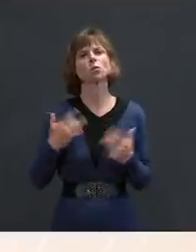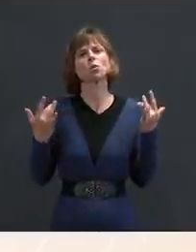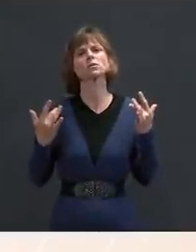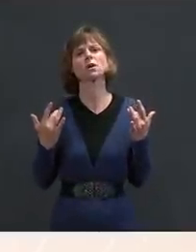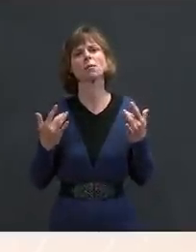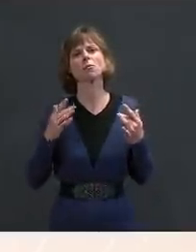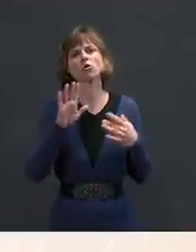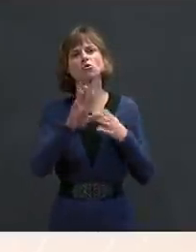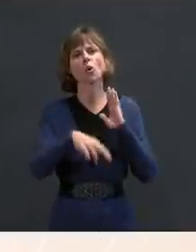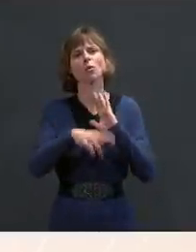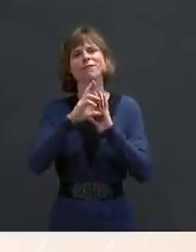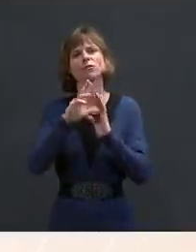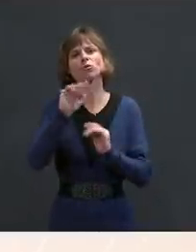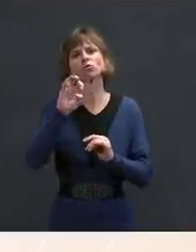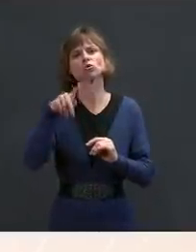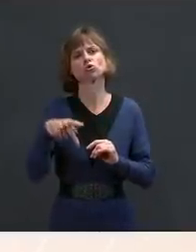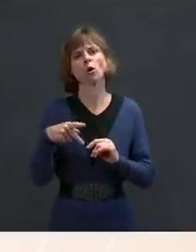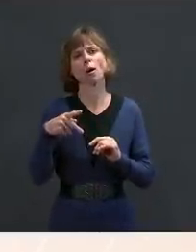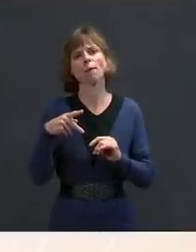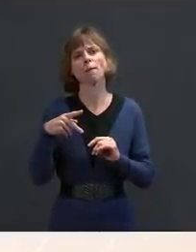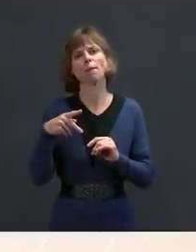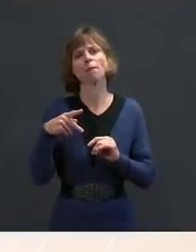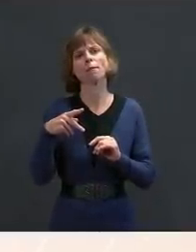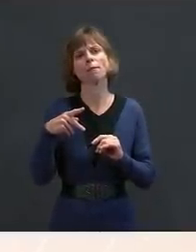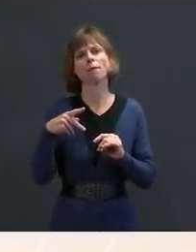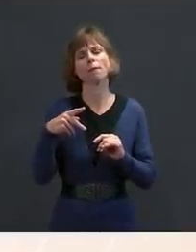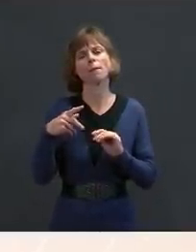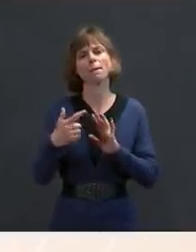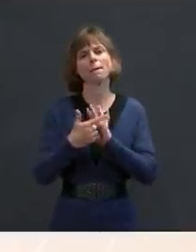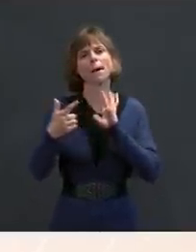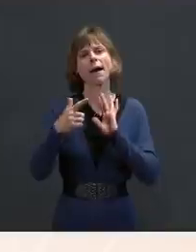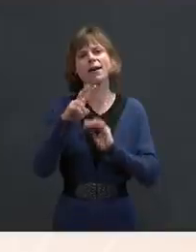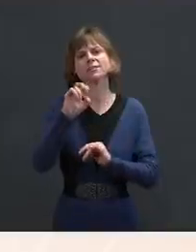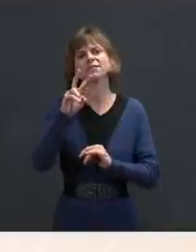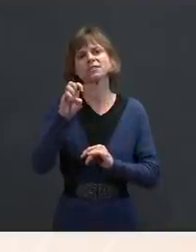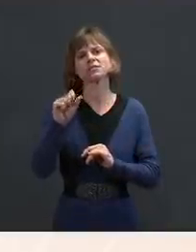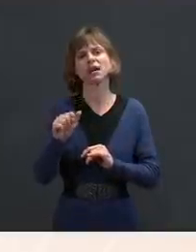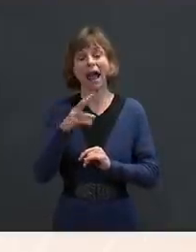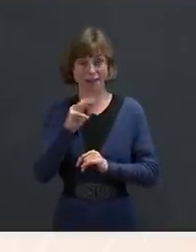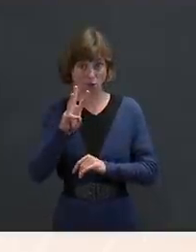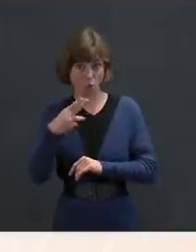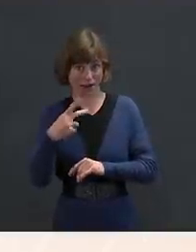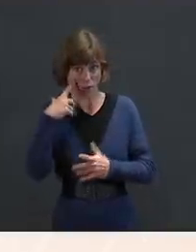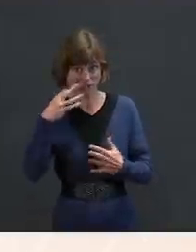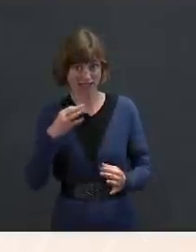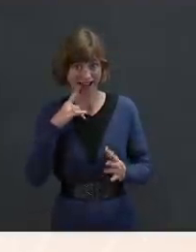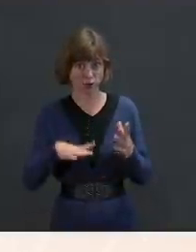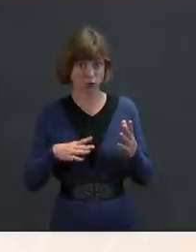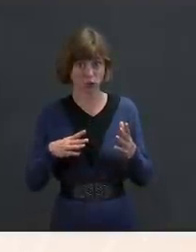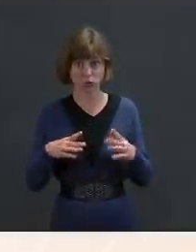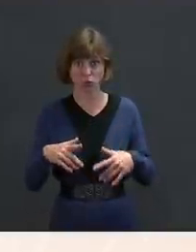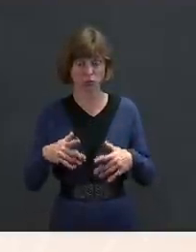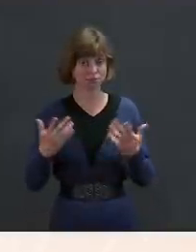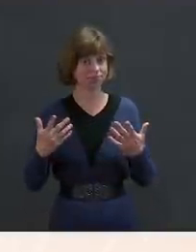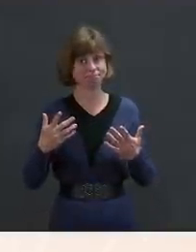of the Trump-era visa bans for H-1B visas? And has the White House decided to lift those bans before they expire at the end of the month?